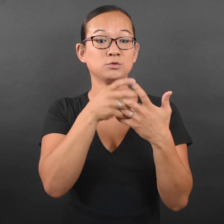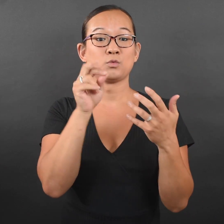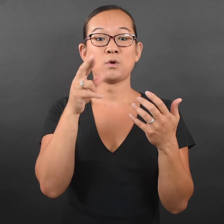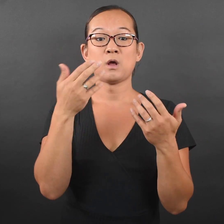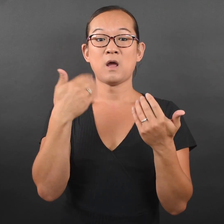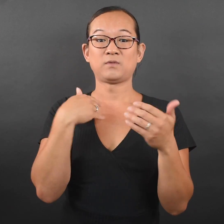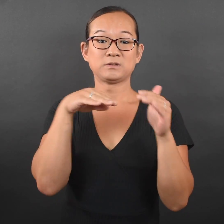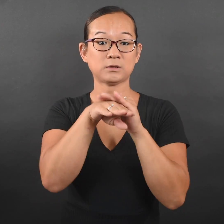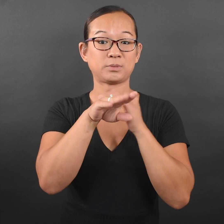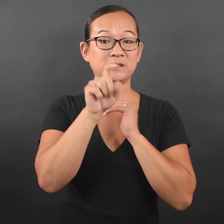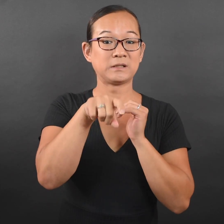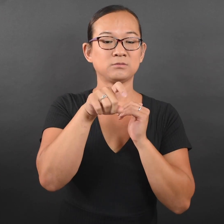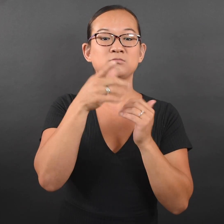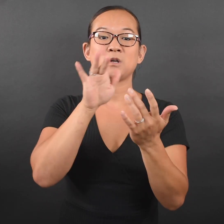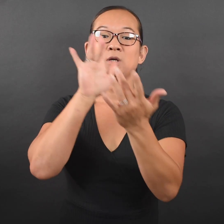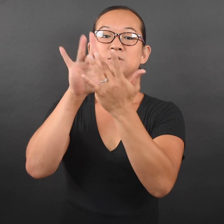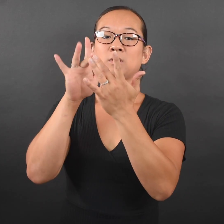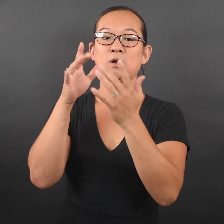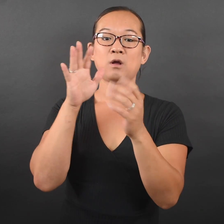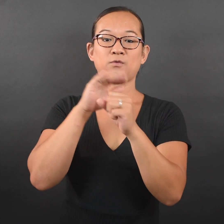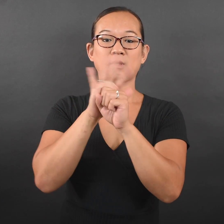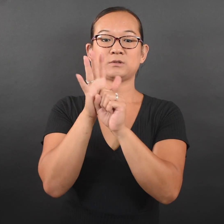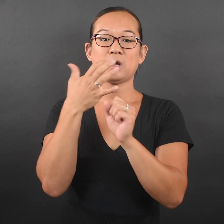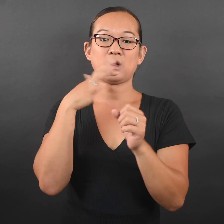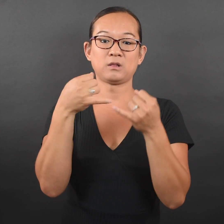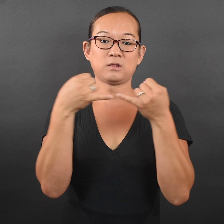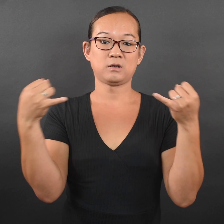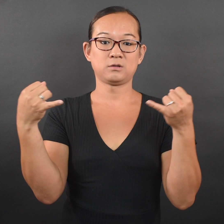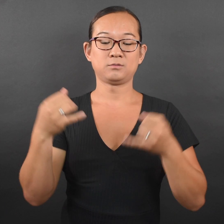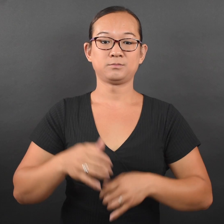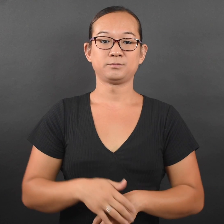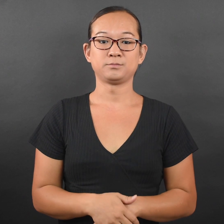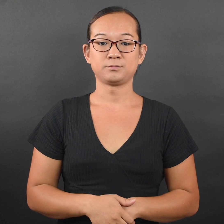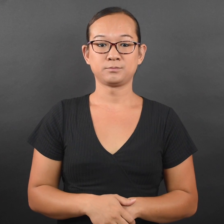needs, contact the COVID-19 hotline.